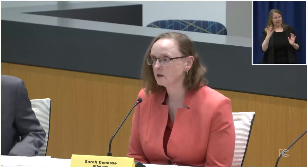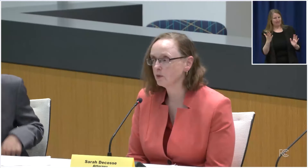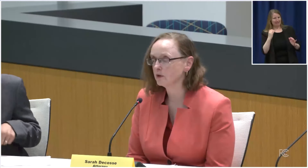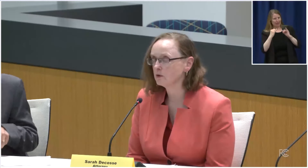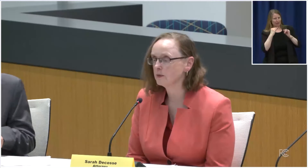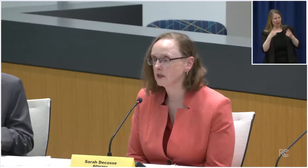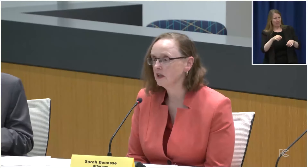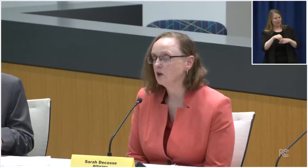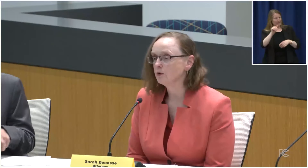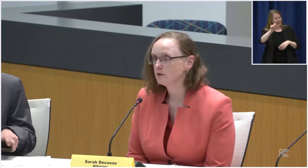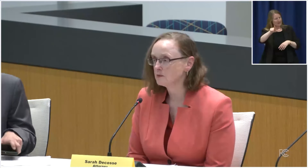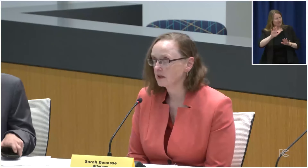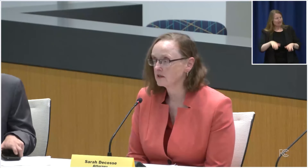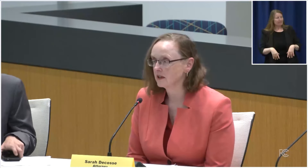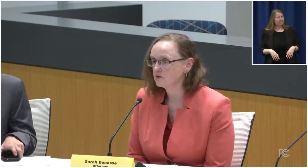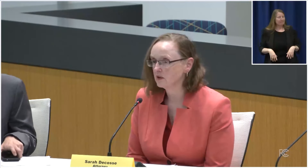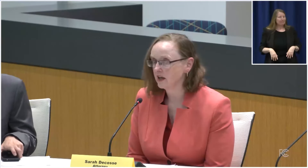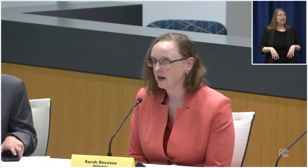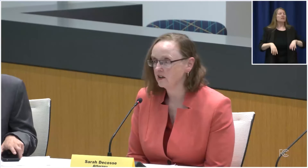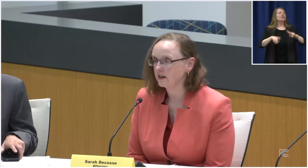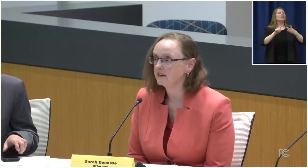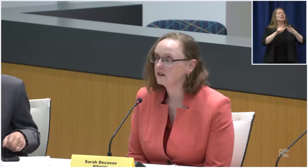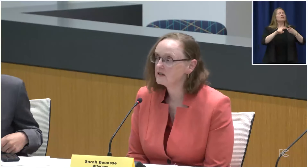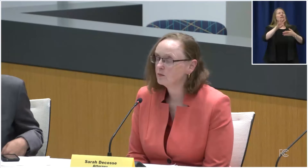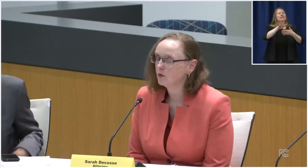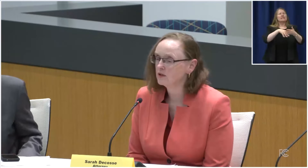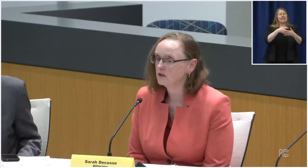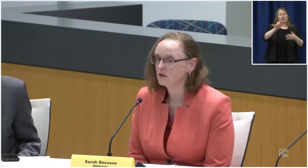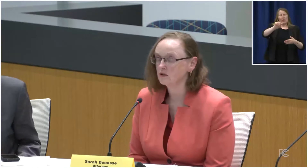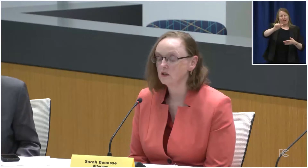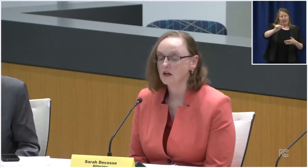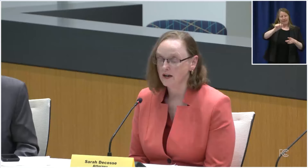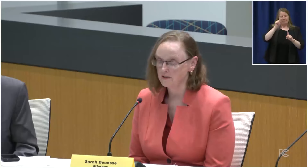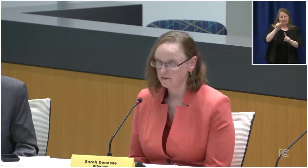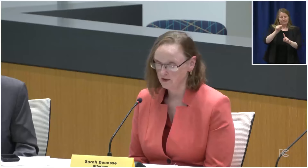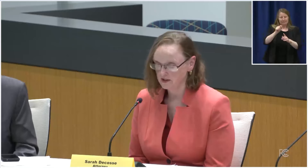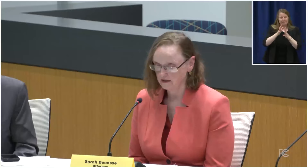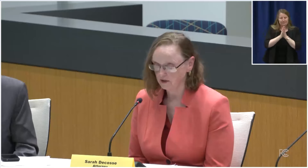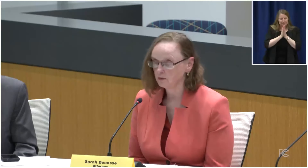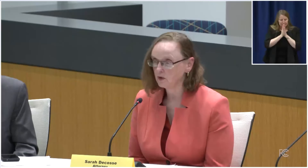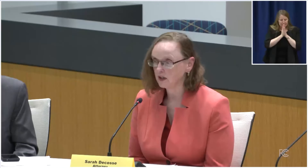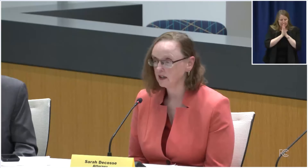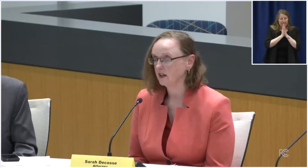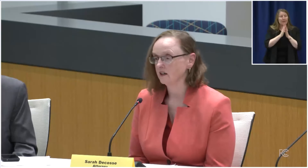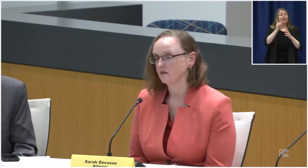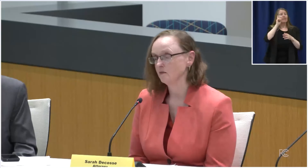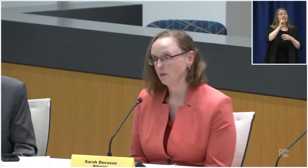EMPLOYEES WERE HIRED, THEY WERE INTERVIEWED BY EEOC STAFF IN ASL AND JUST A SECOND POINT WOULD BE WITH RESPECT TO SCHEDULE A